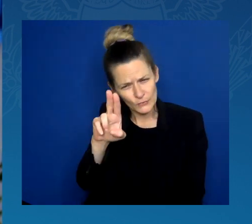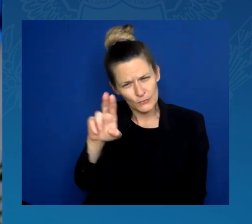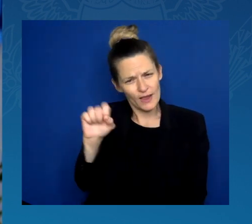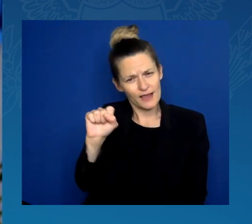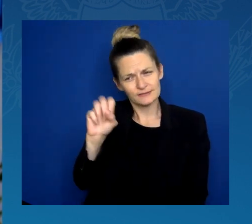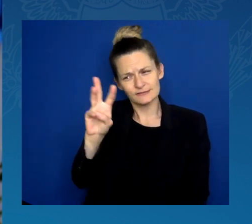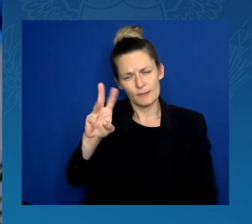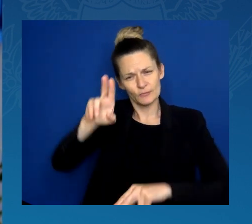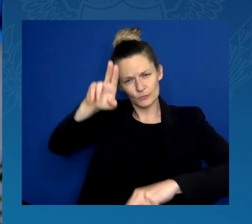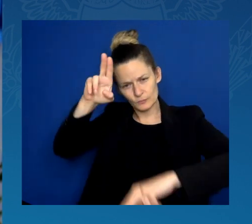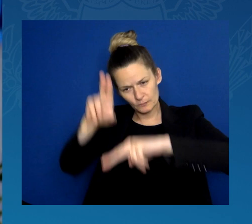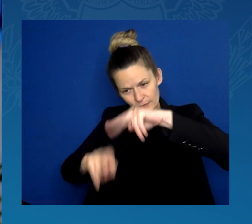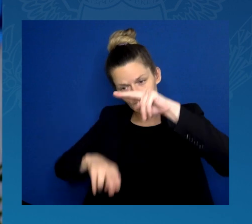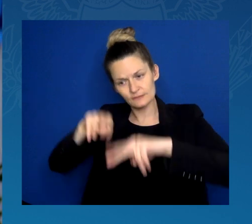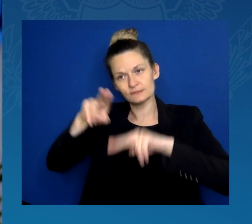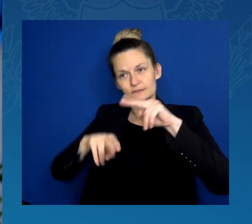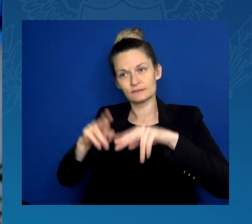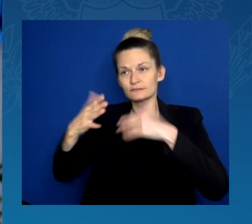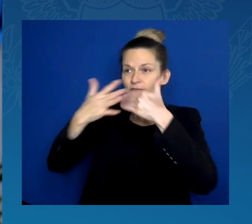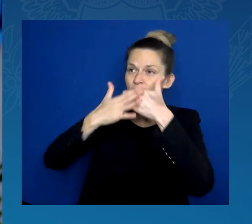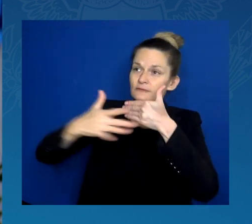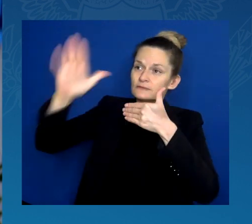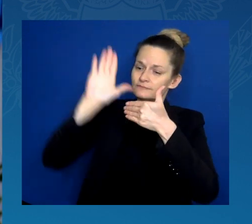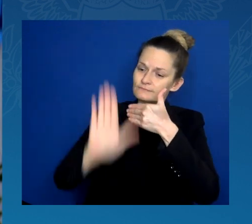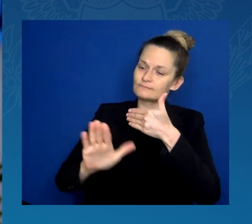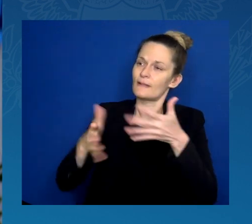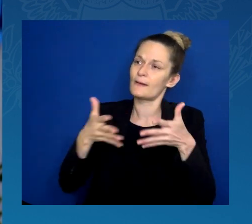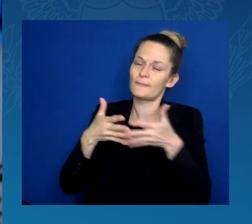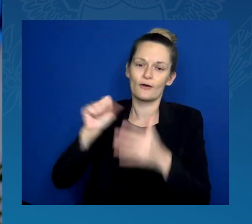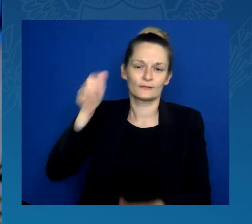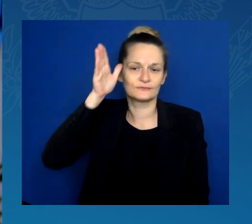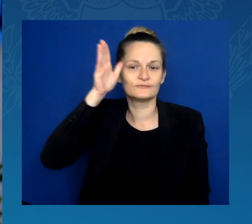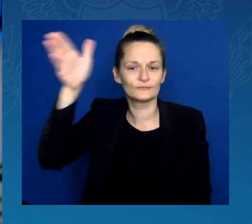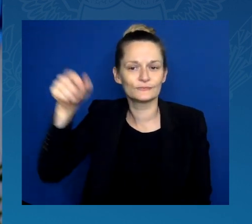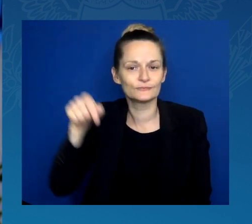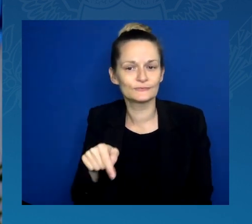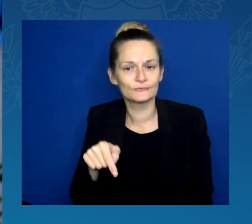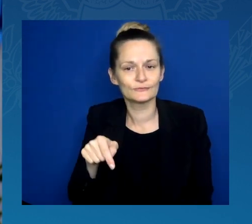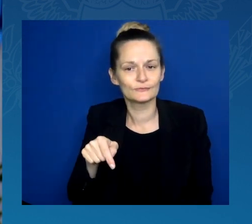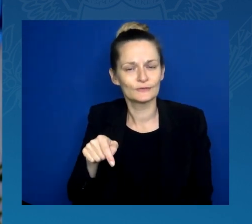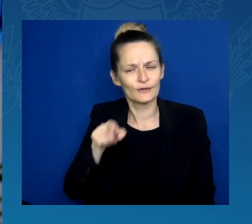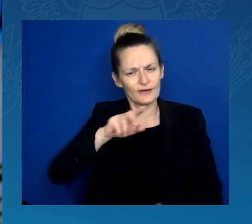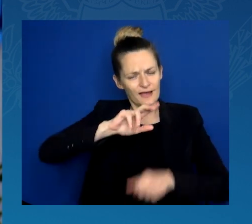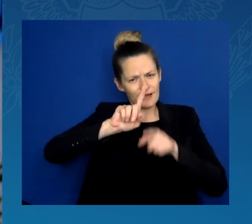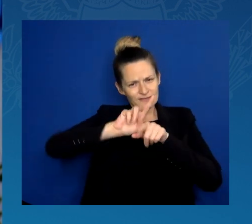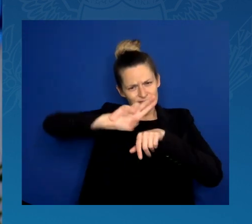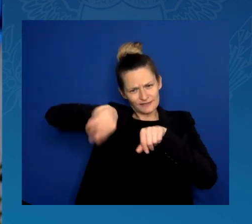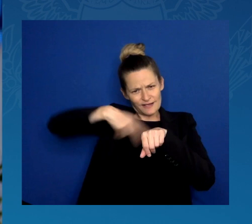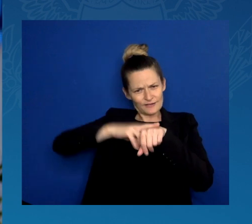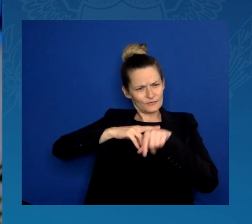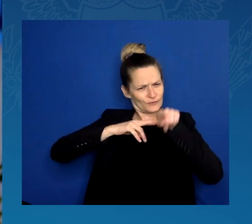Across our nation, you are organizing workers in industries that have never been unionized before --